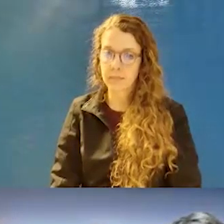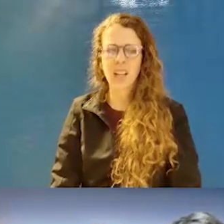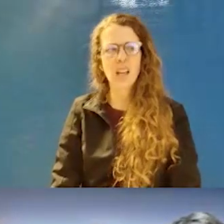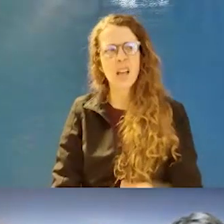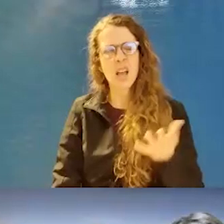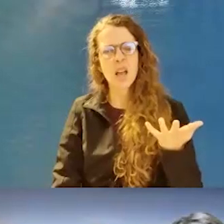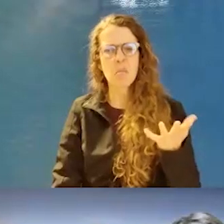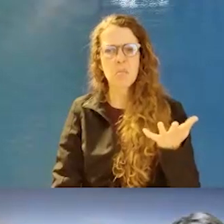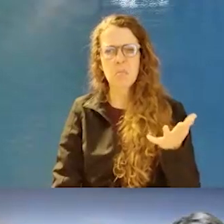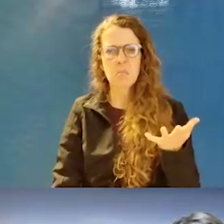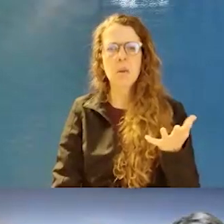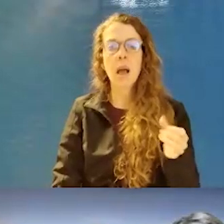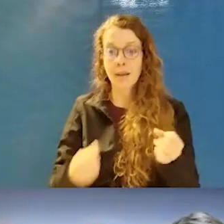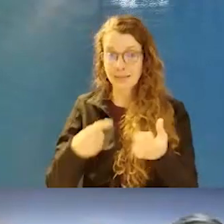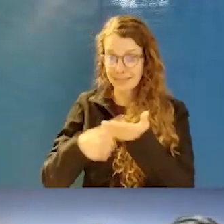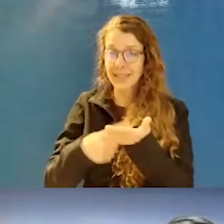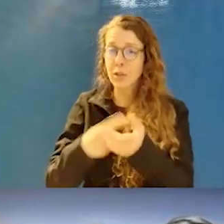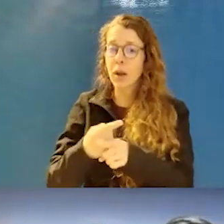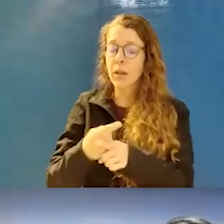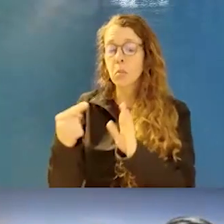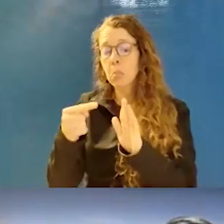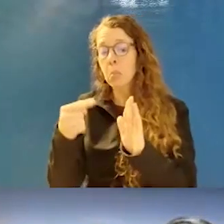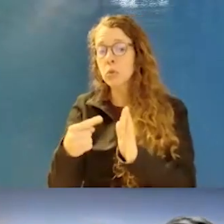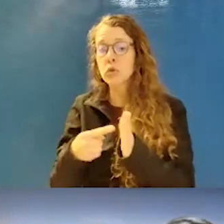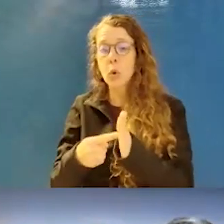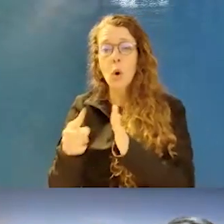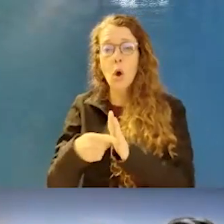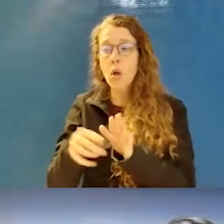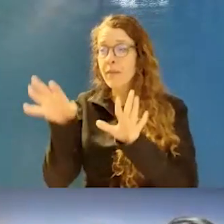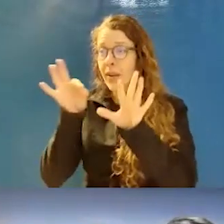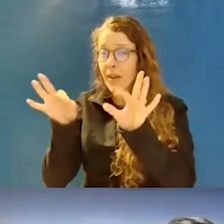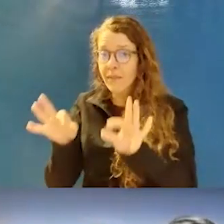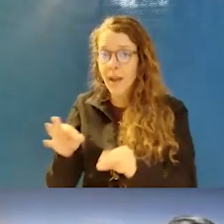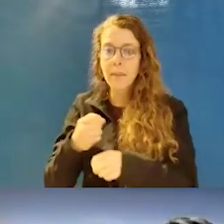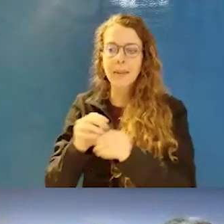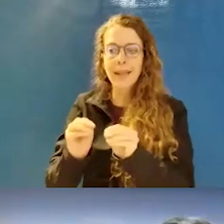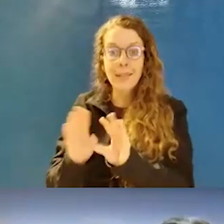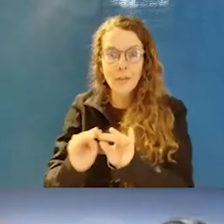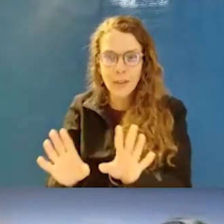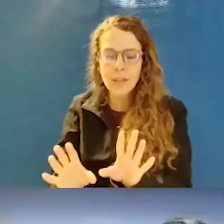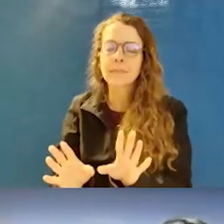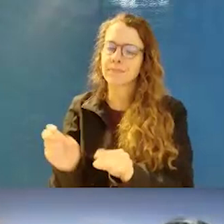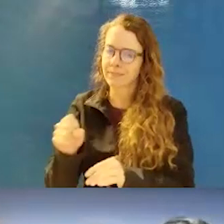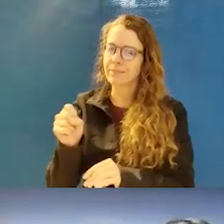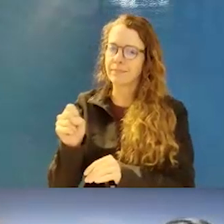Yeah. Having discussion where you point out all the findings or points made, make clarifications. Yeah, that certainly would.